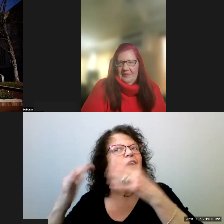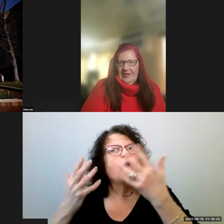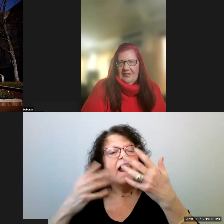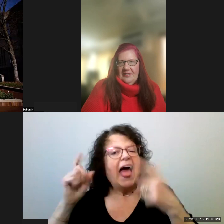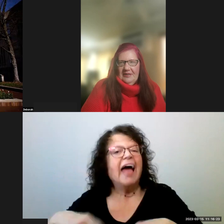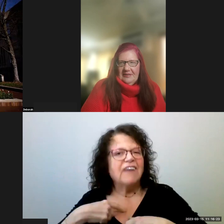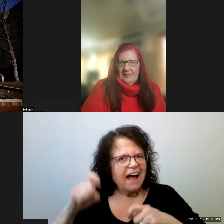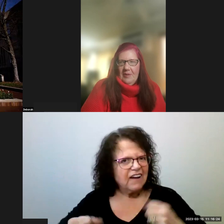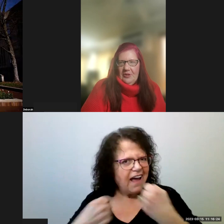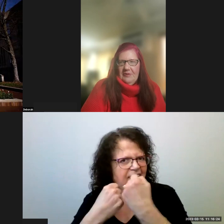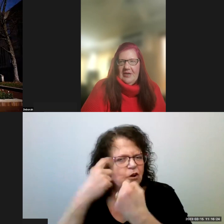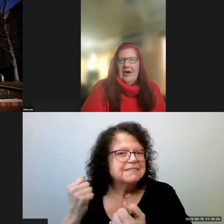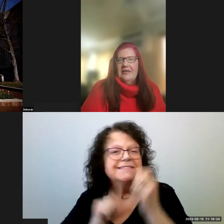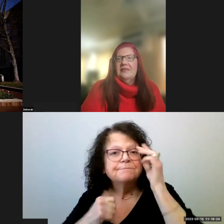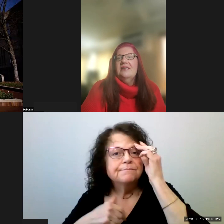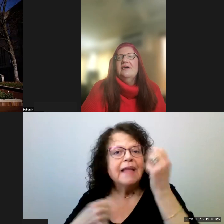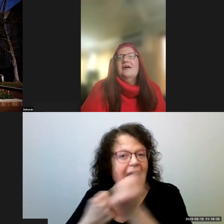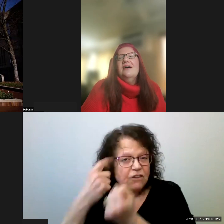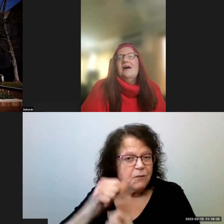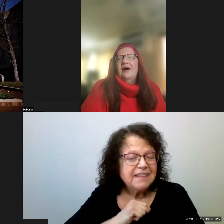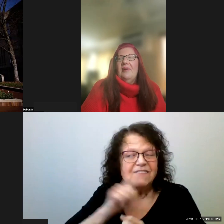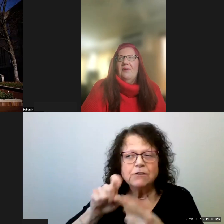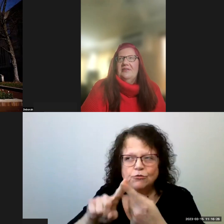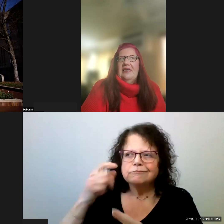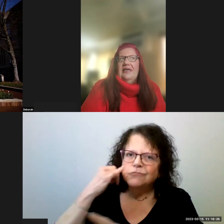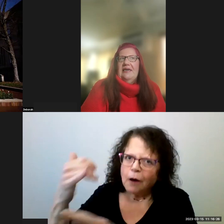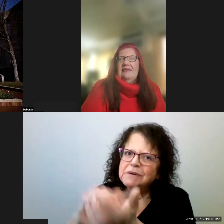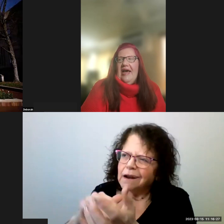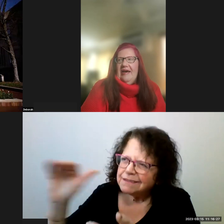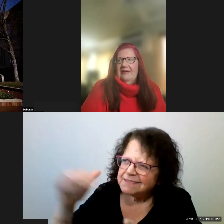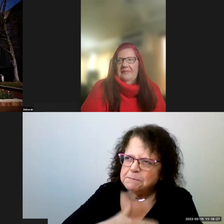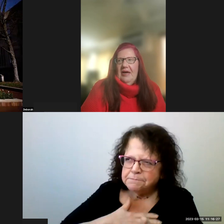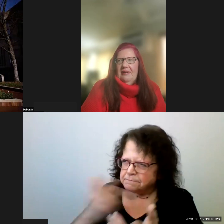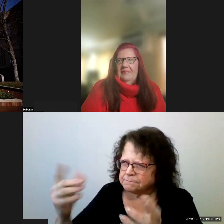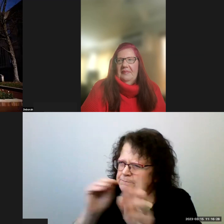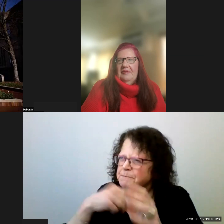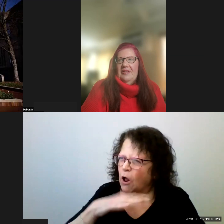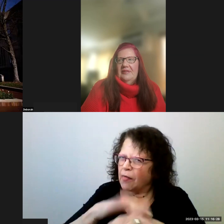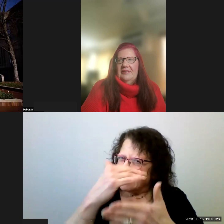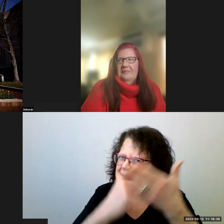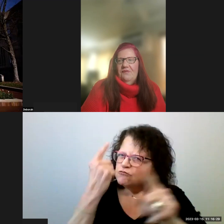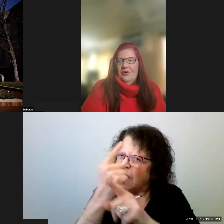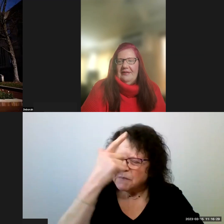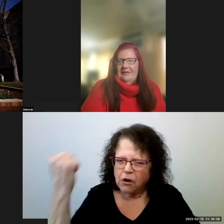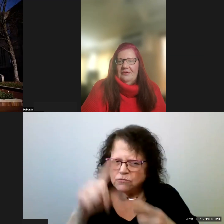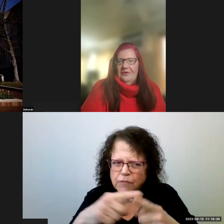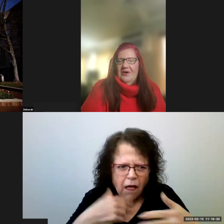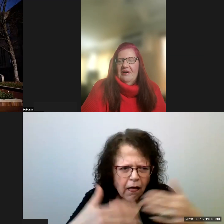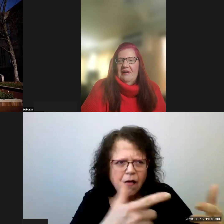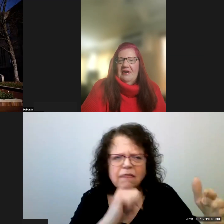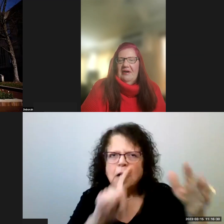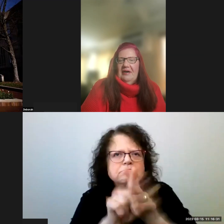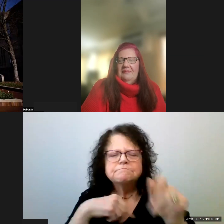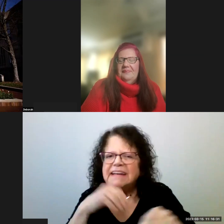placed on the list properly because I wasn't getting tagged in the system before that.